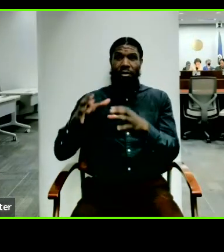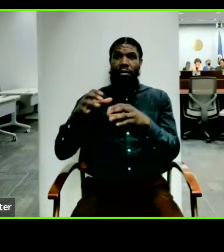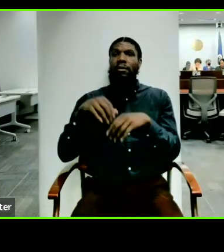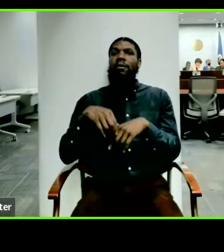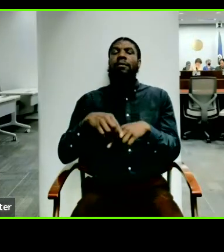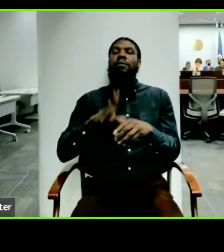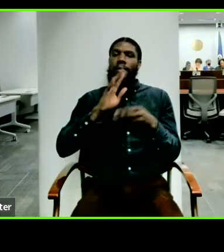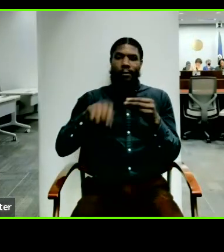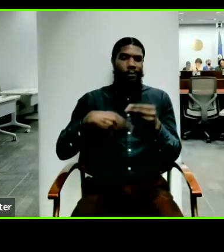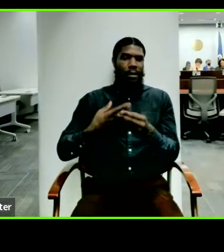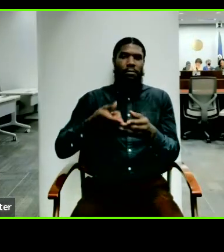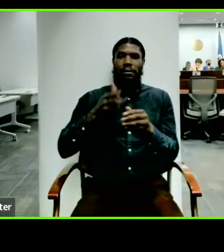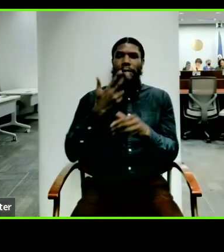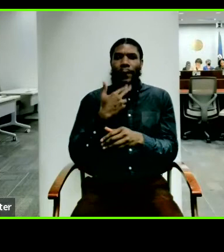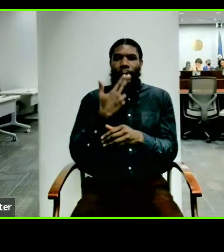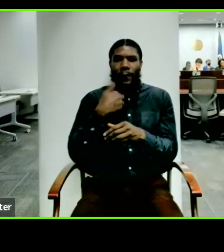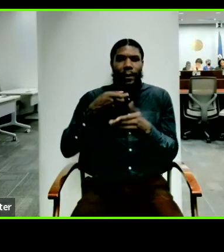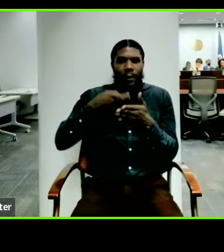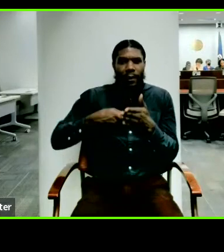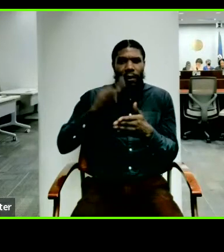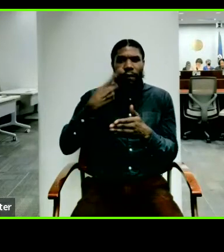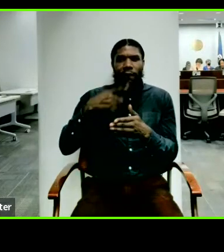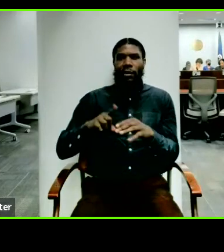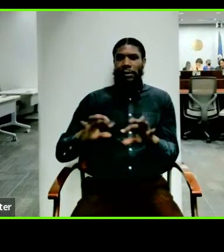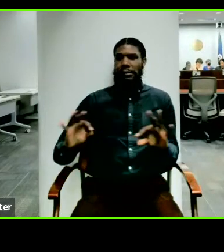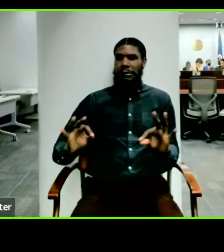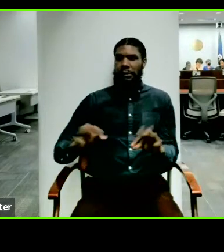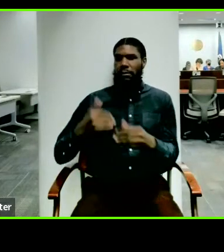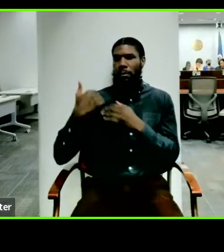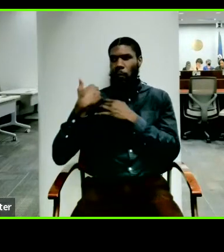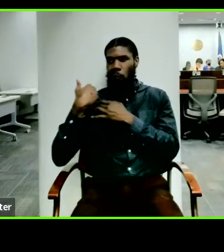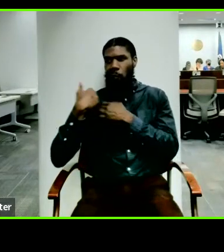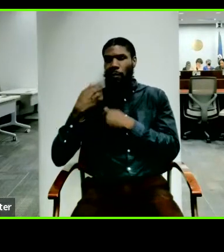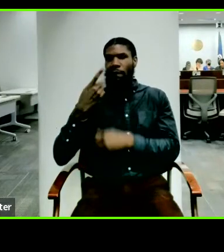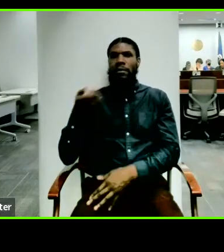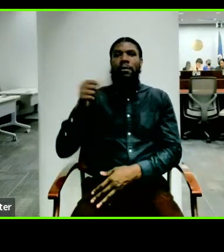or minimal administrative burdens to deny a religious accommodation.